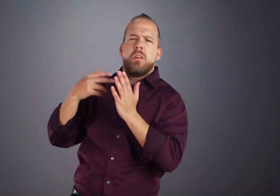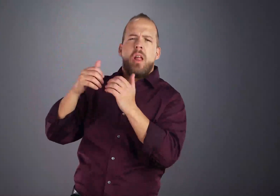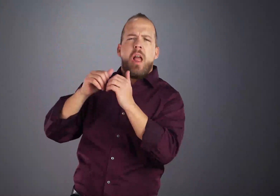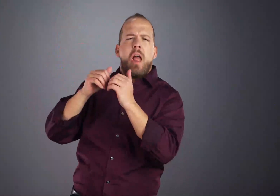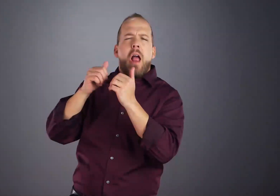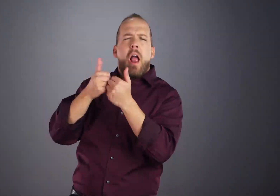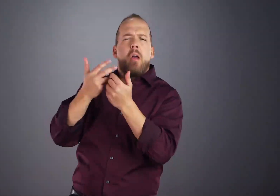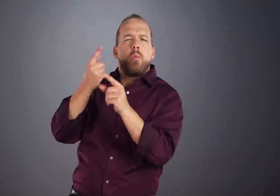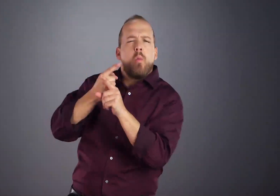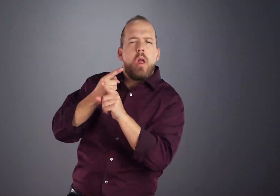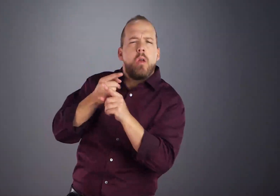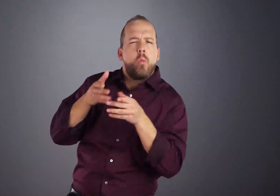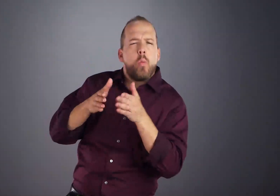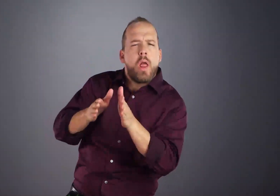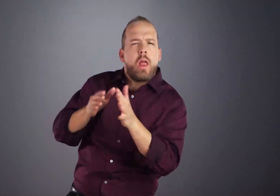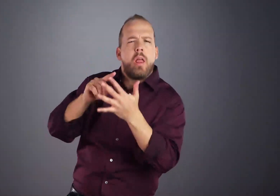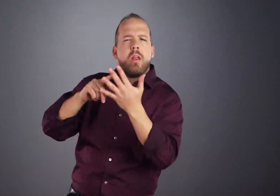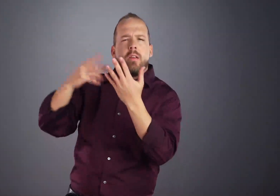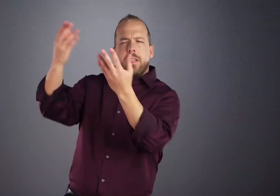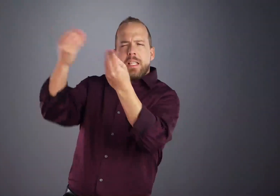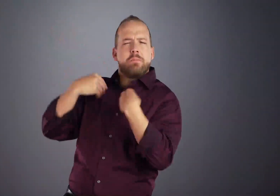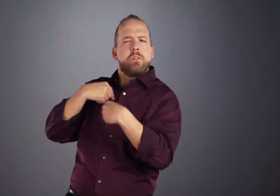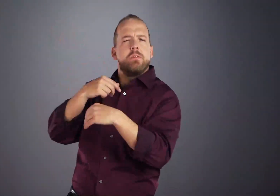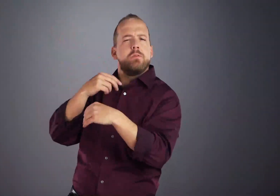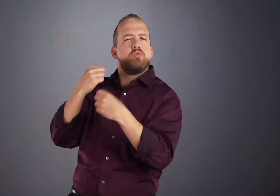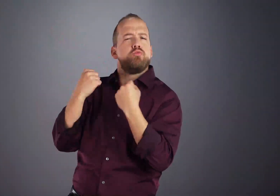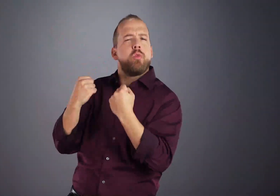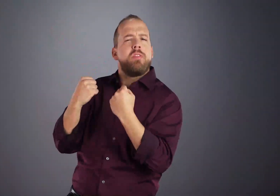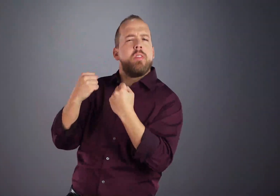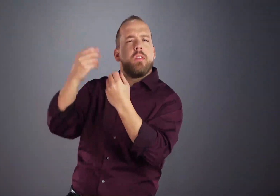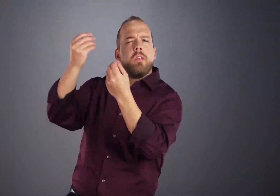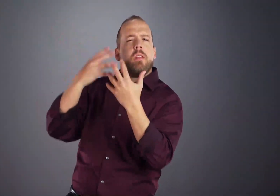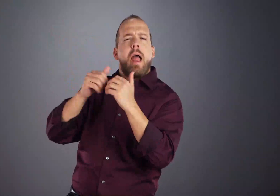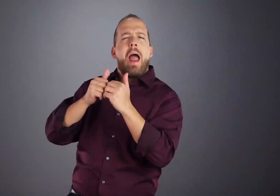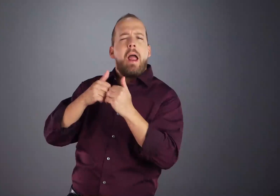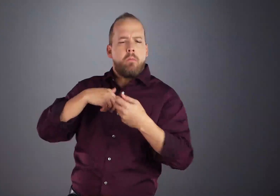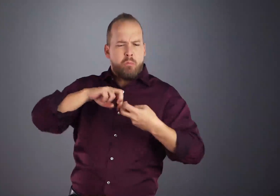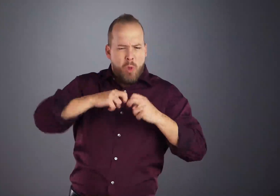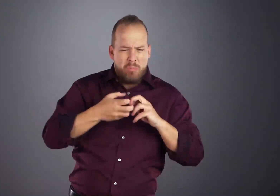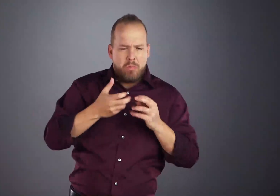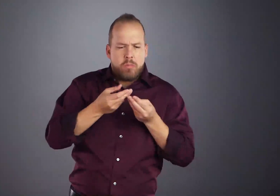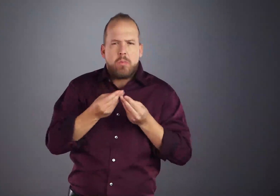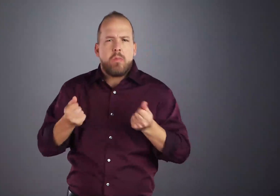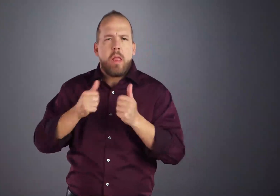I was to sit quietly when in doubt, asking only for direction and strength